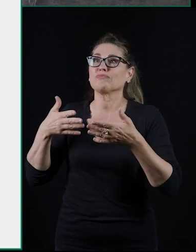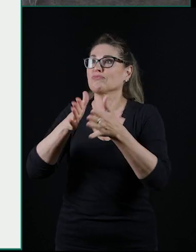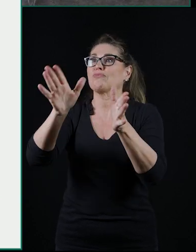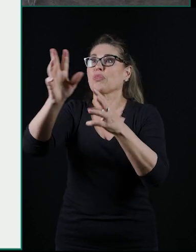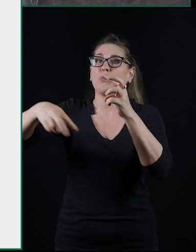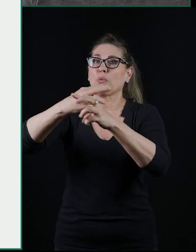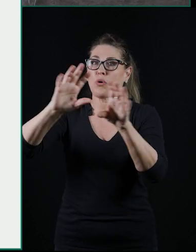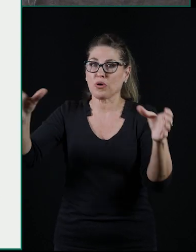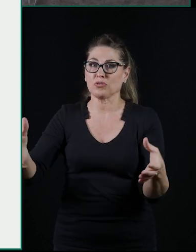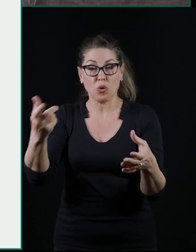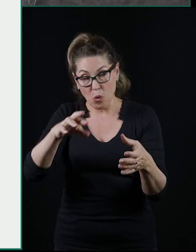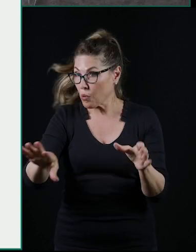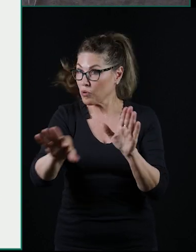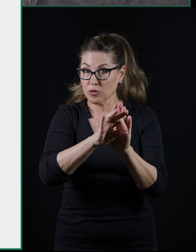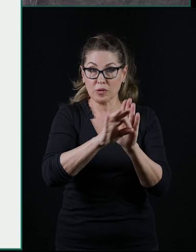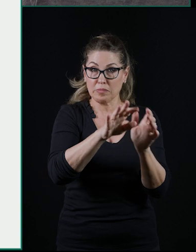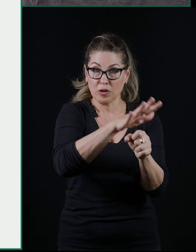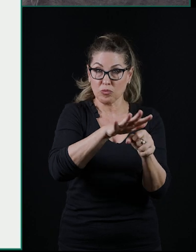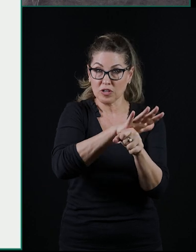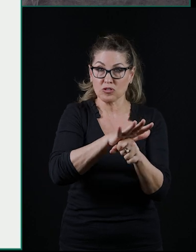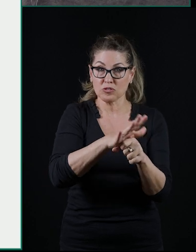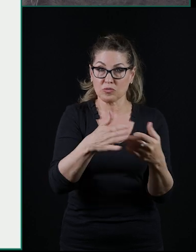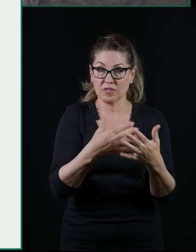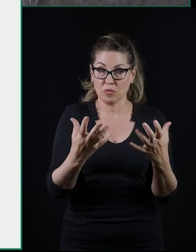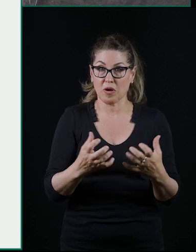or you can select the regions that you specifically want.